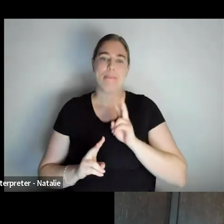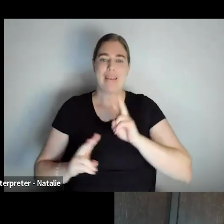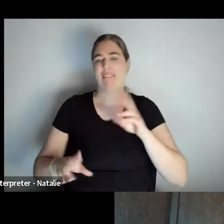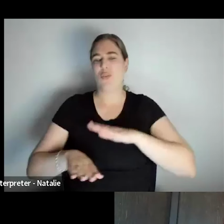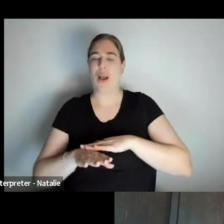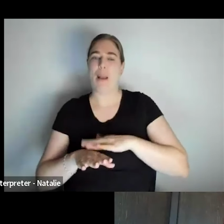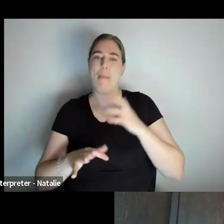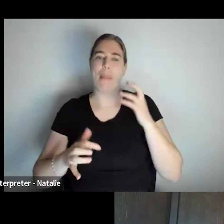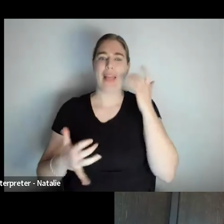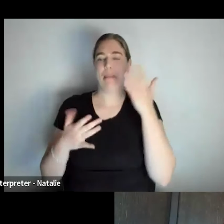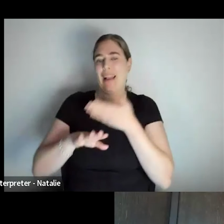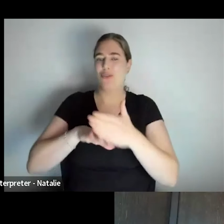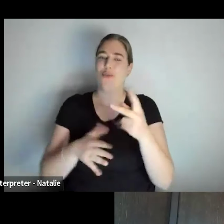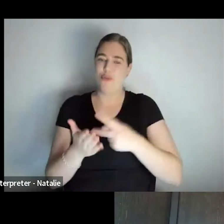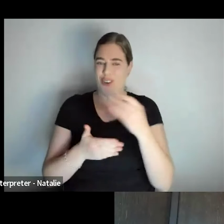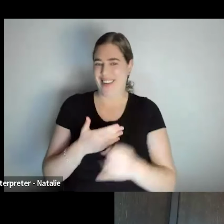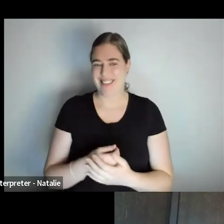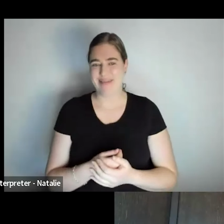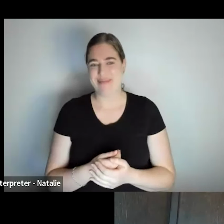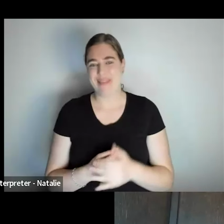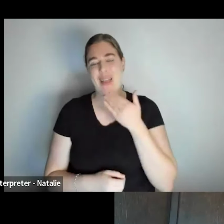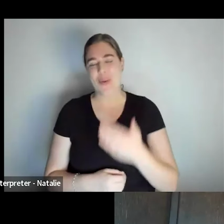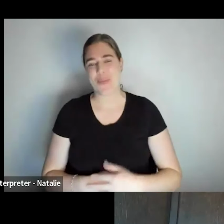about new projects. Thanks. >> Thank you.